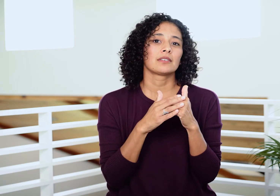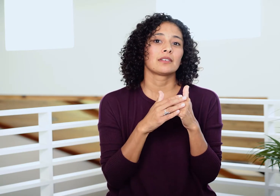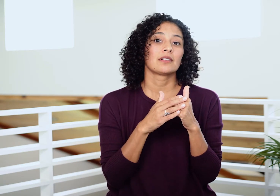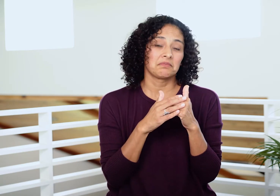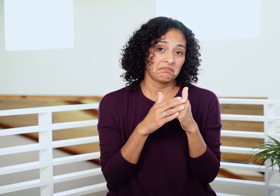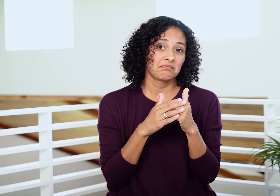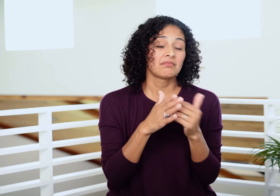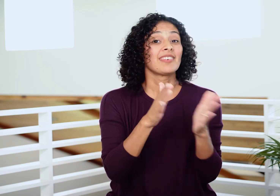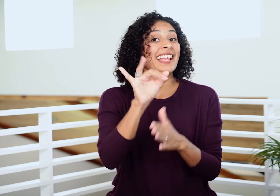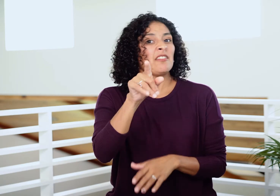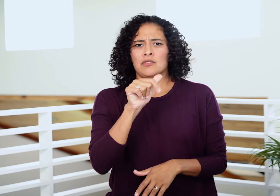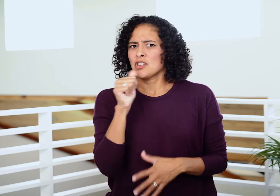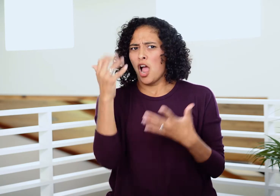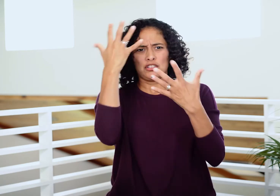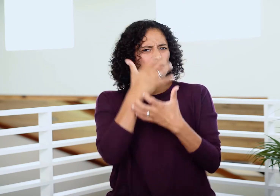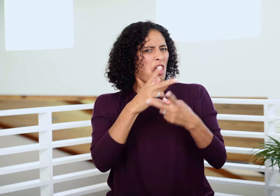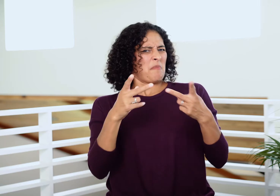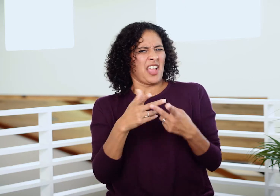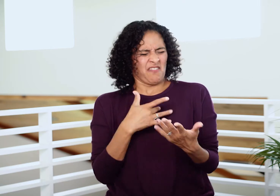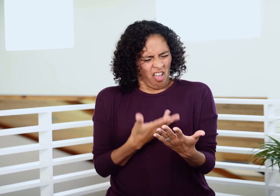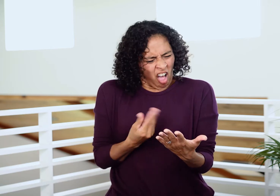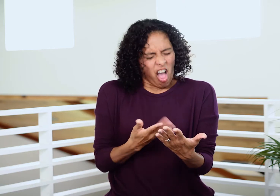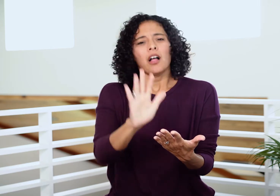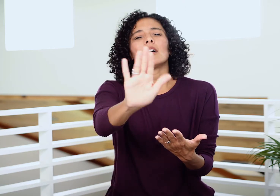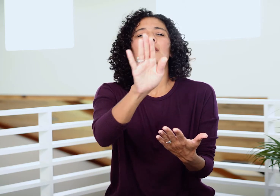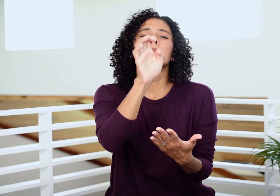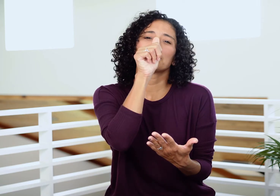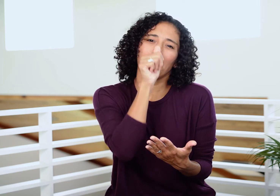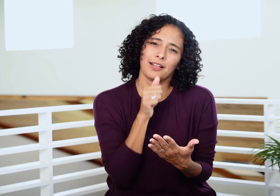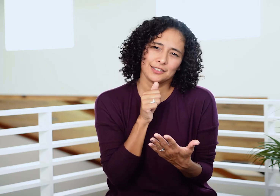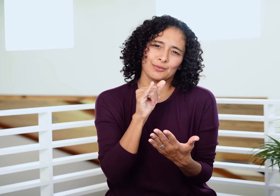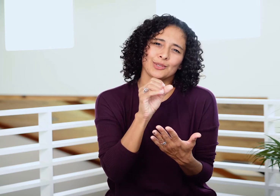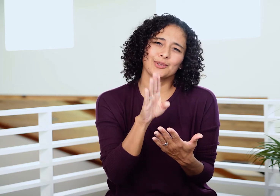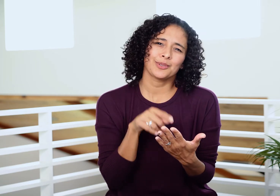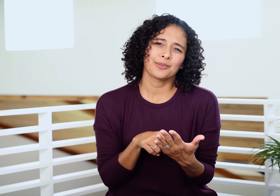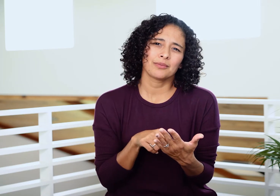But if you’re not in a dark place, be patient with Job.